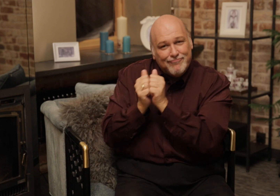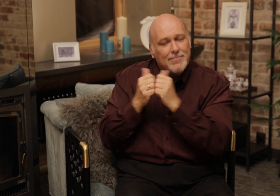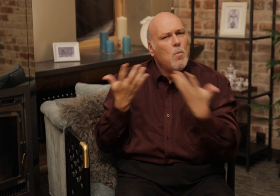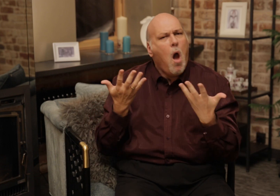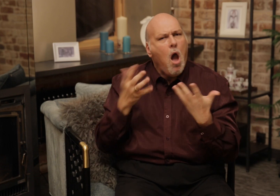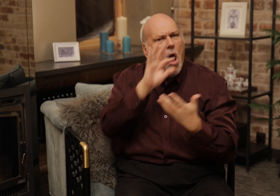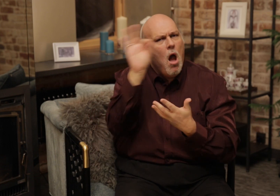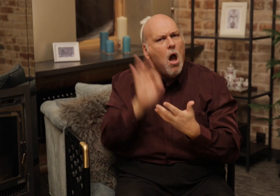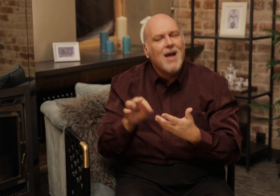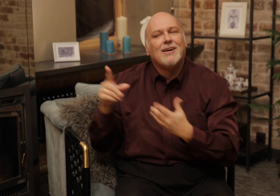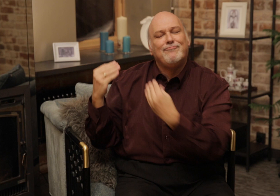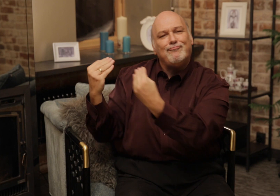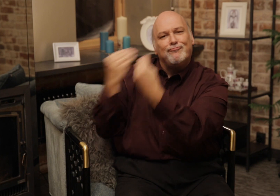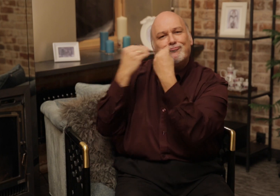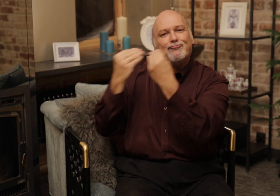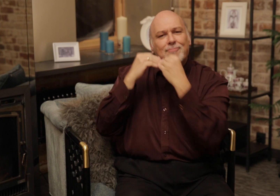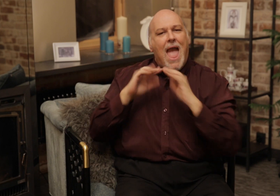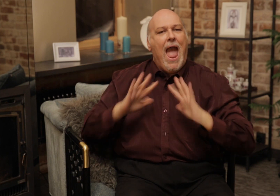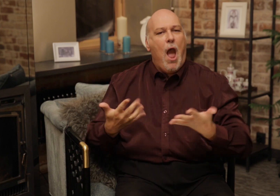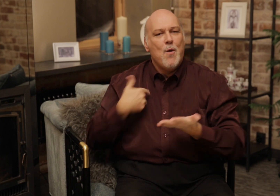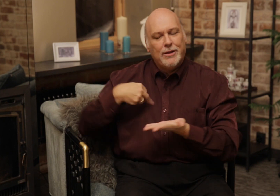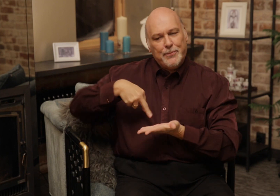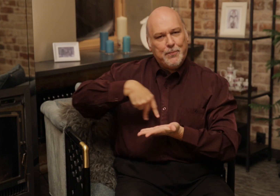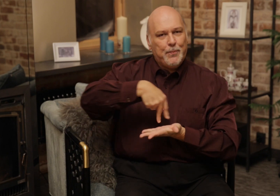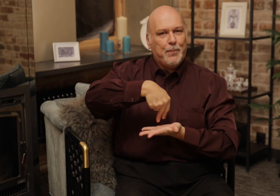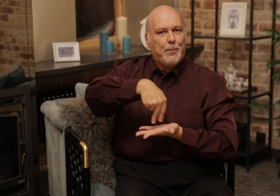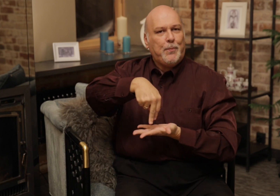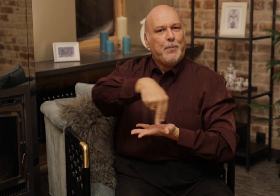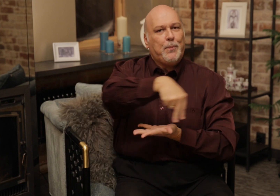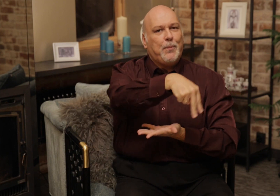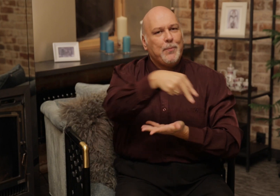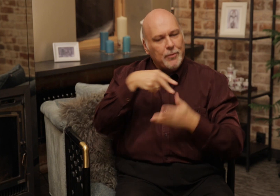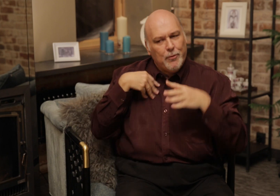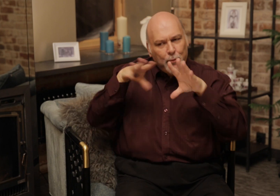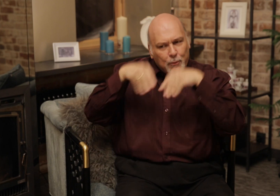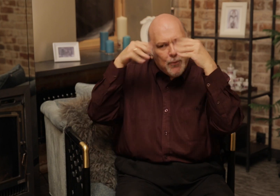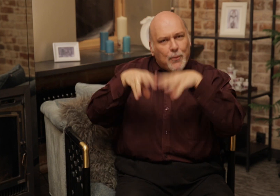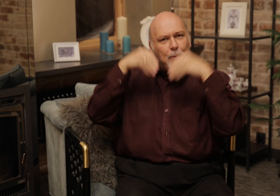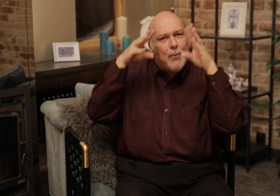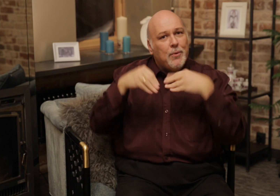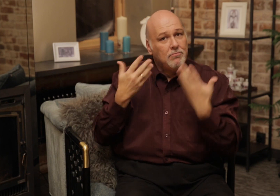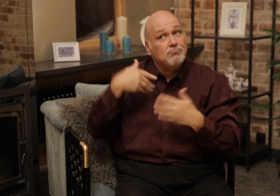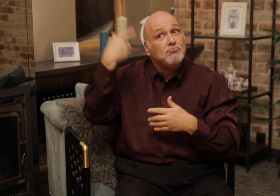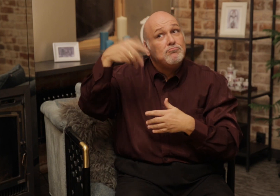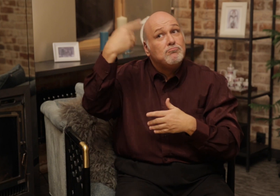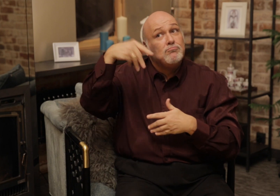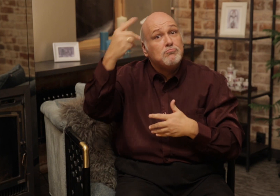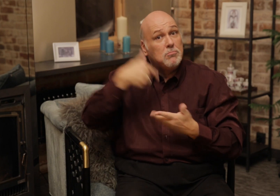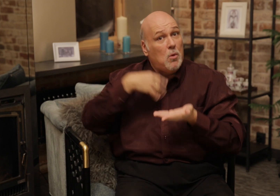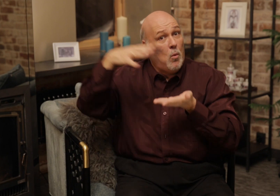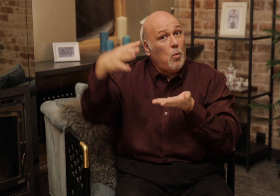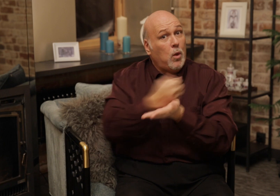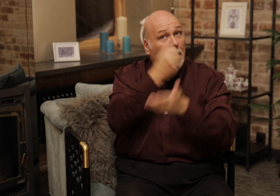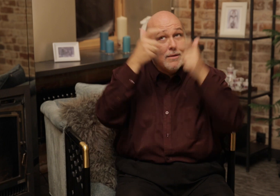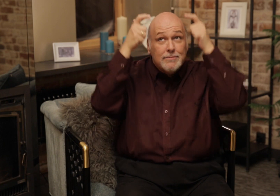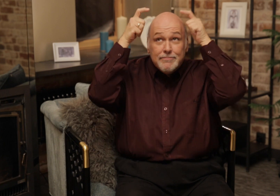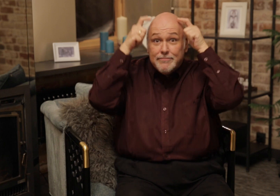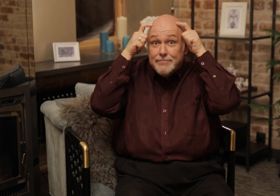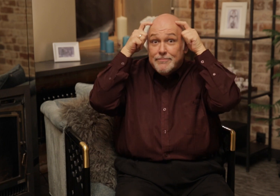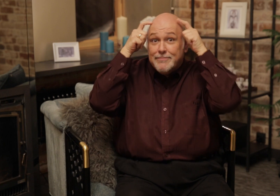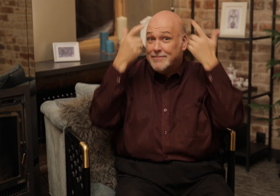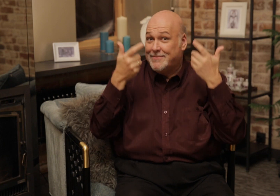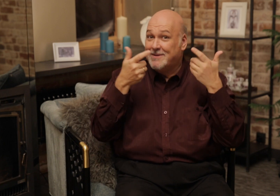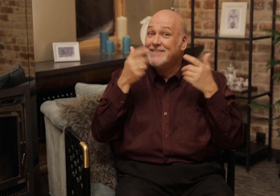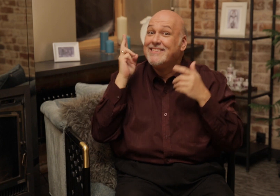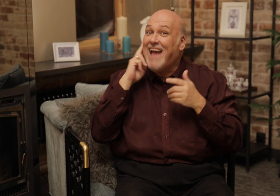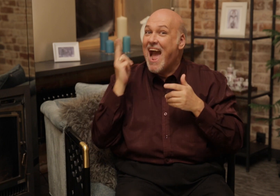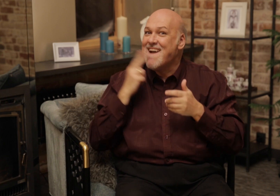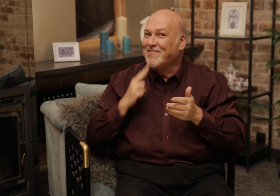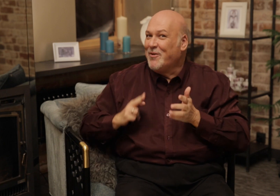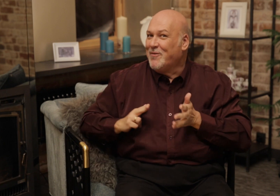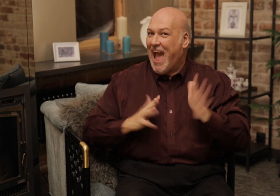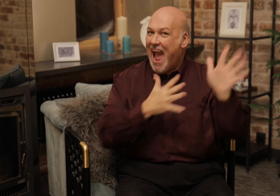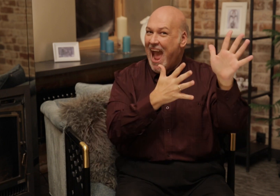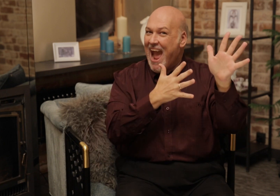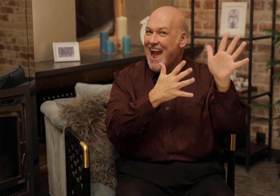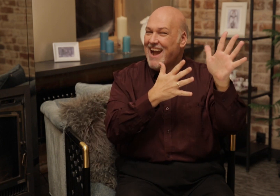She’s going to teach me how to strut on stage so I can win the DeafWaves title someday.